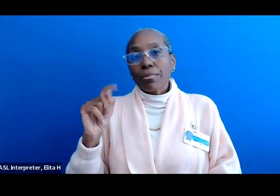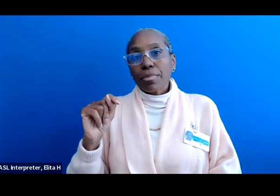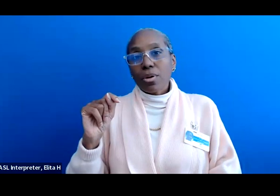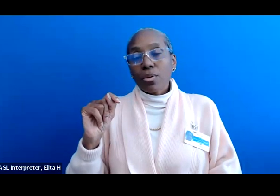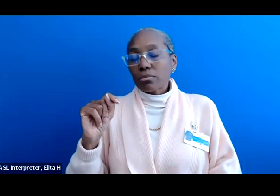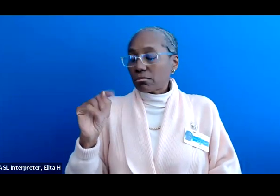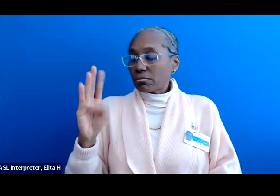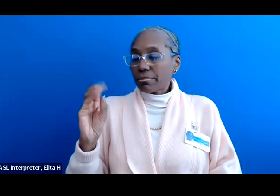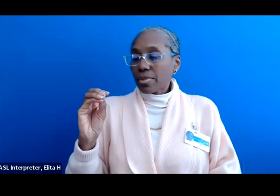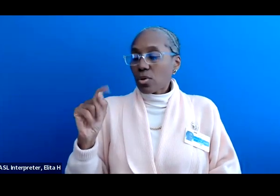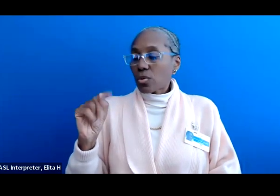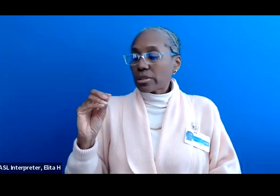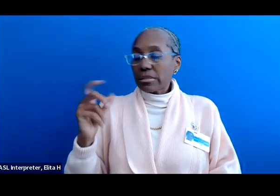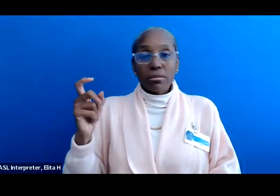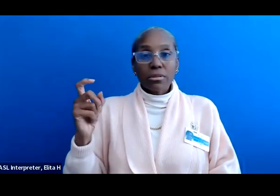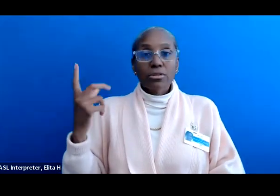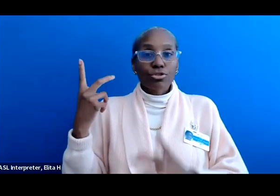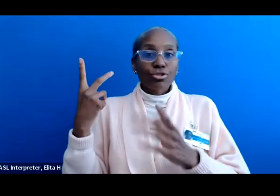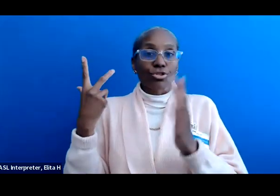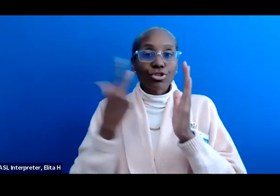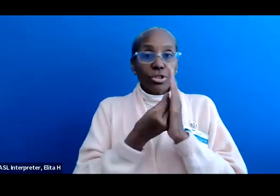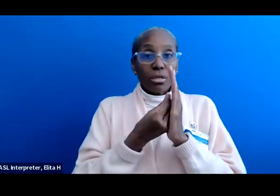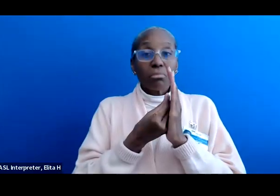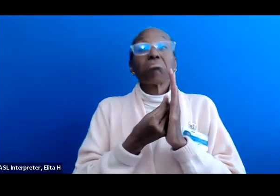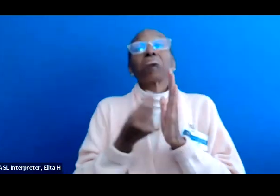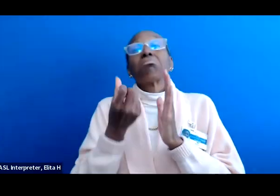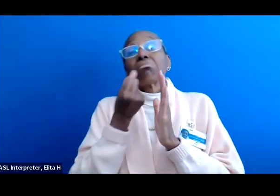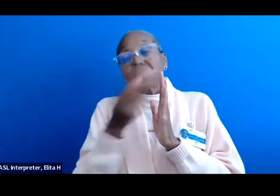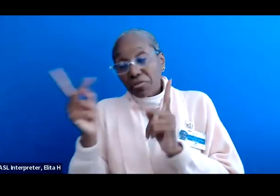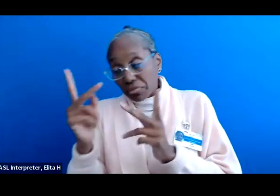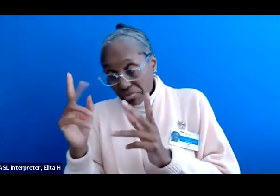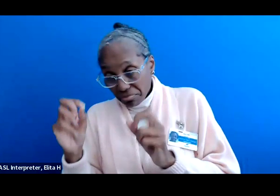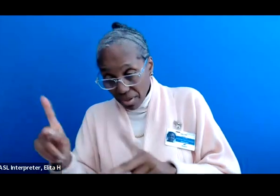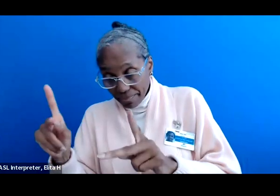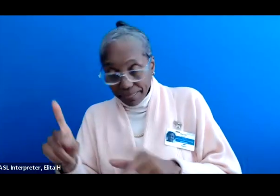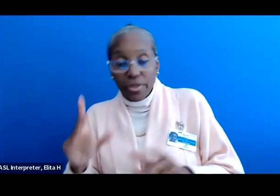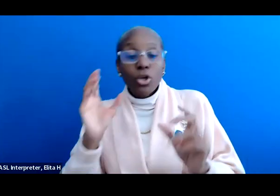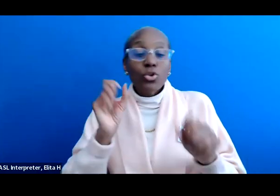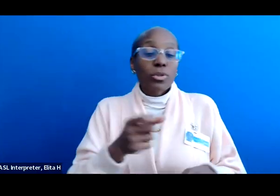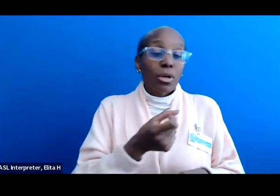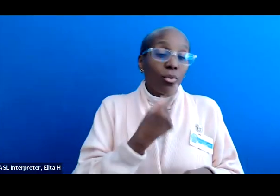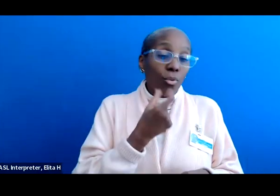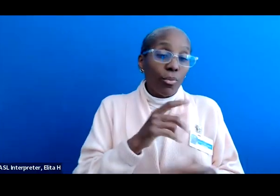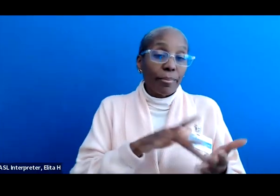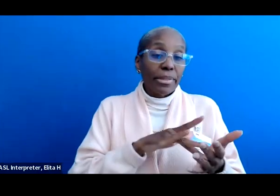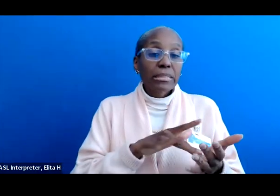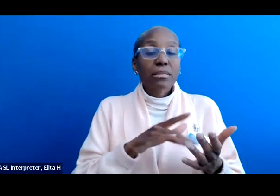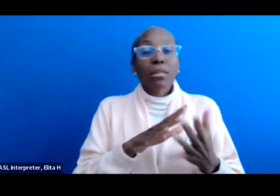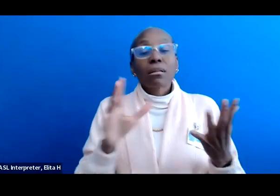And a lot of people will do that. Now there's oral medication if you have a lot of tone or spasms throughout your